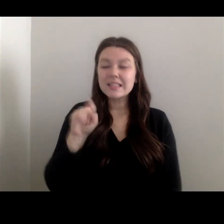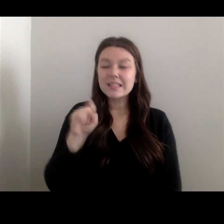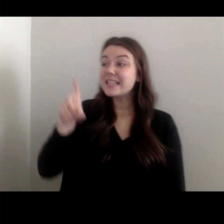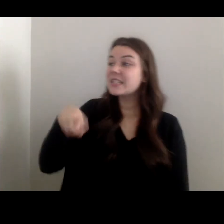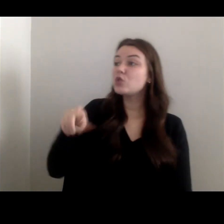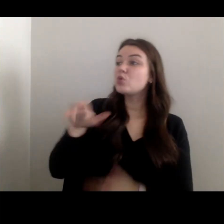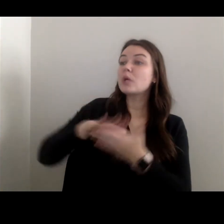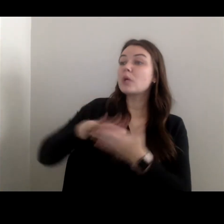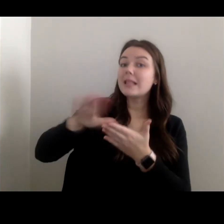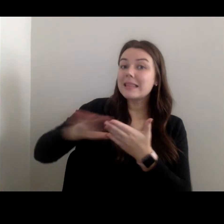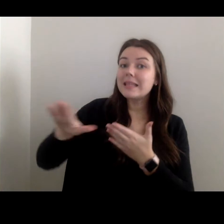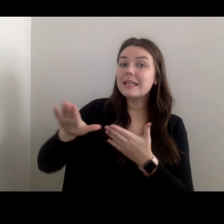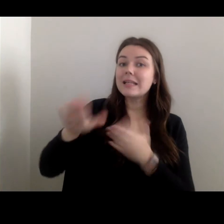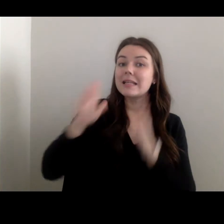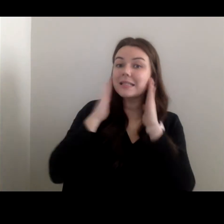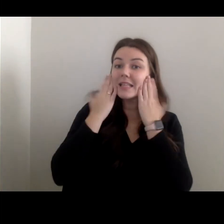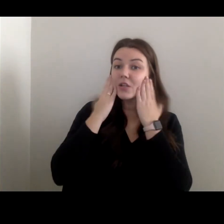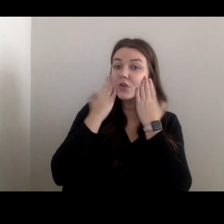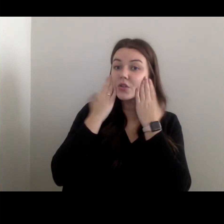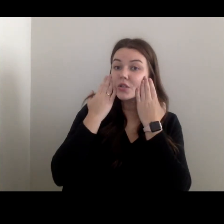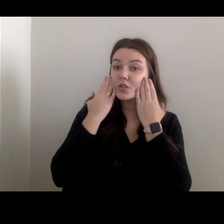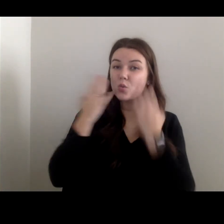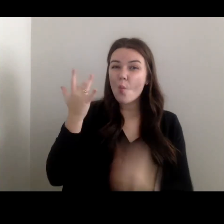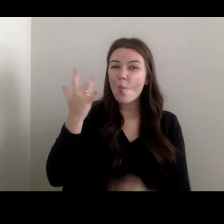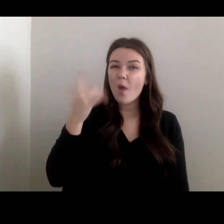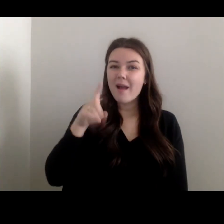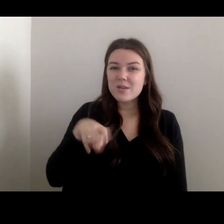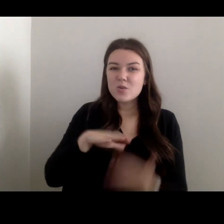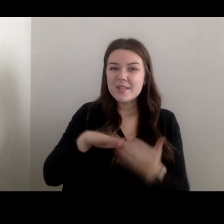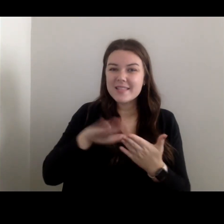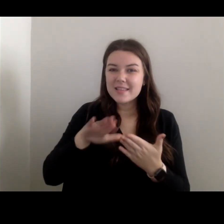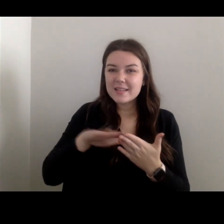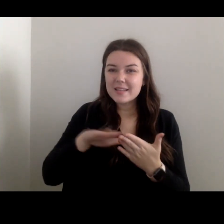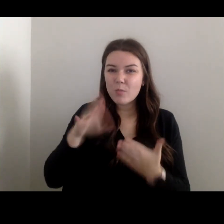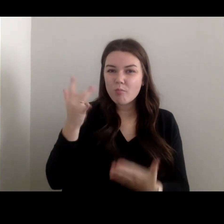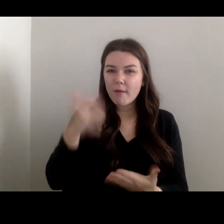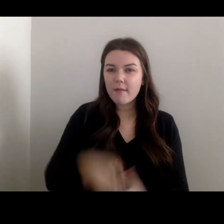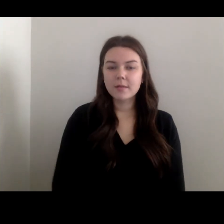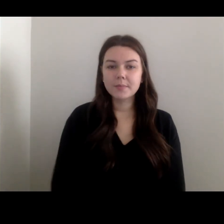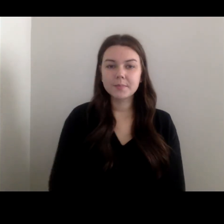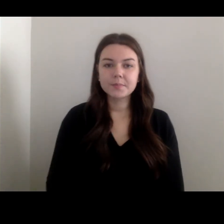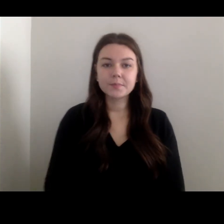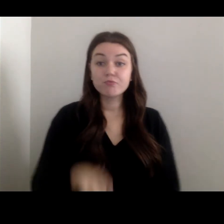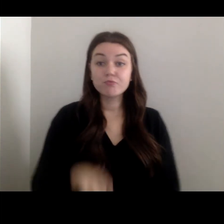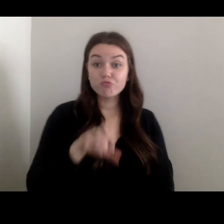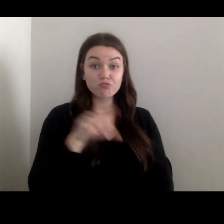Those last washing legs? Yeah, so crab have gills kind of like fish, right?